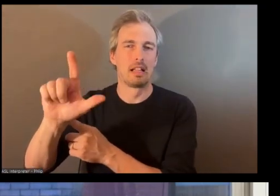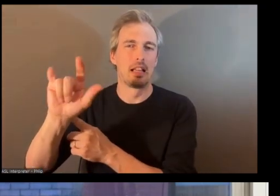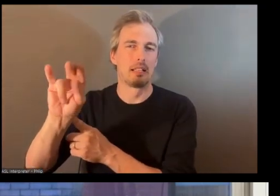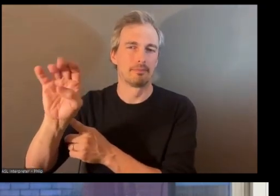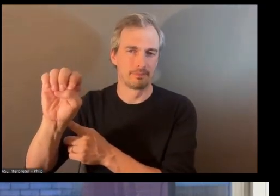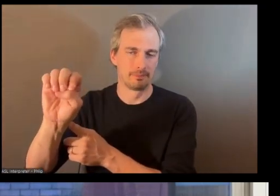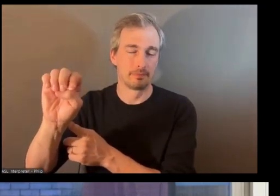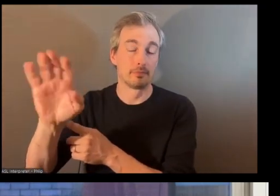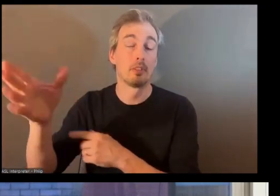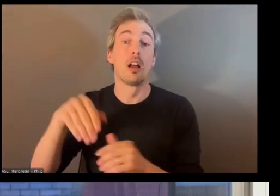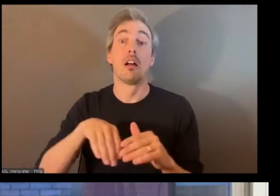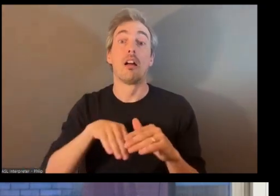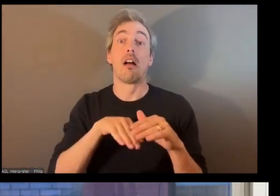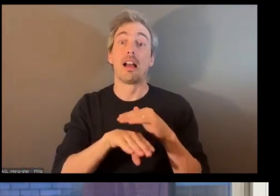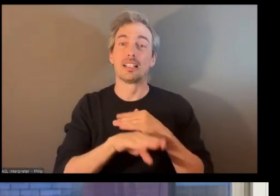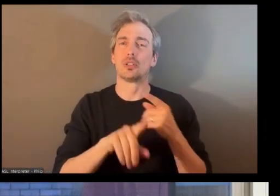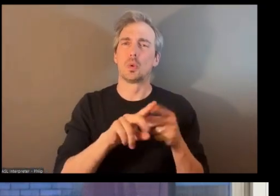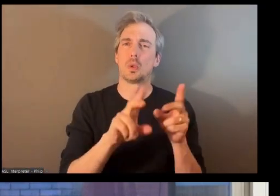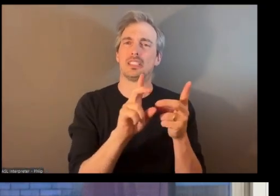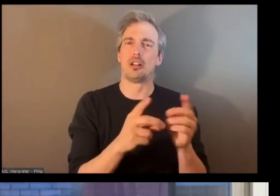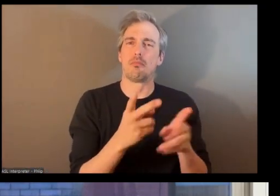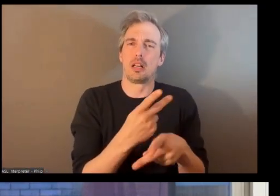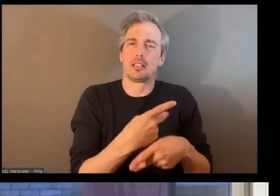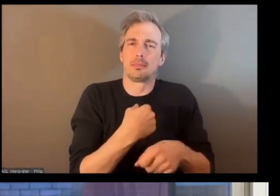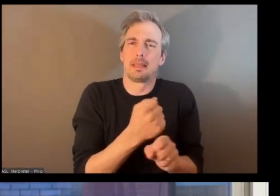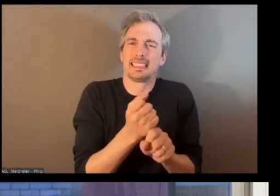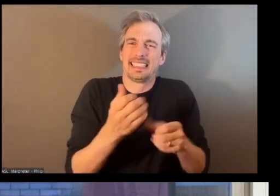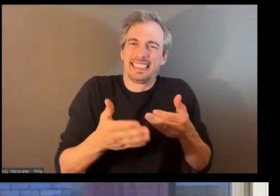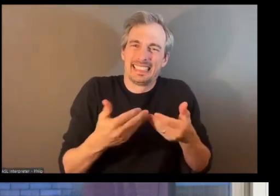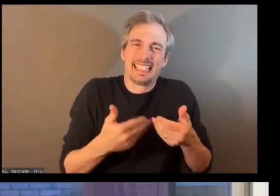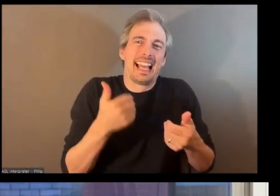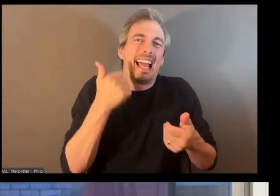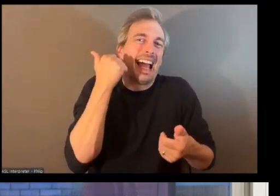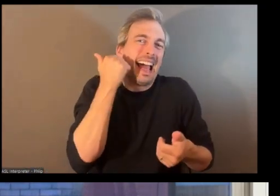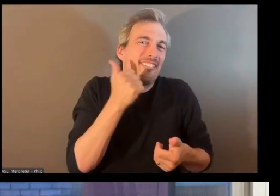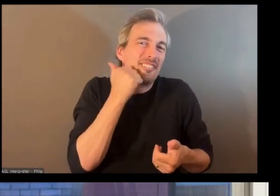possible, like... Paying your rent. Opening a bank account.